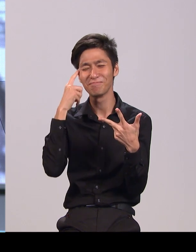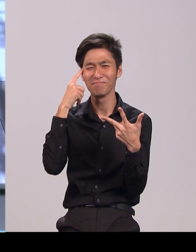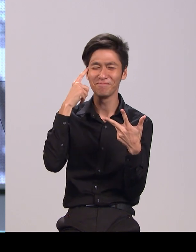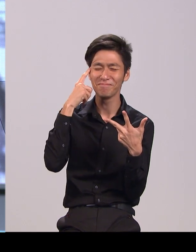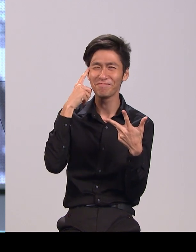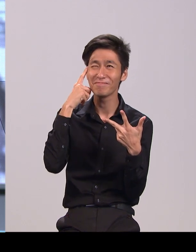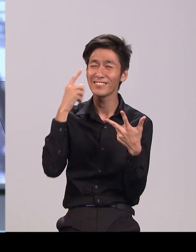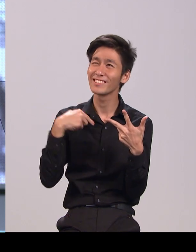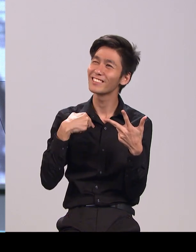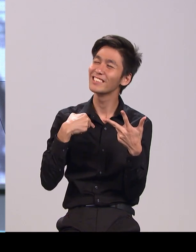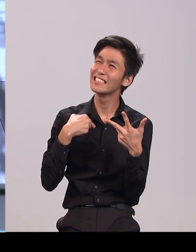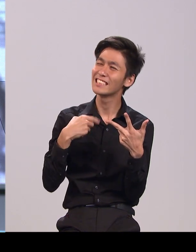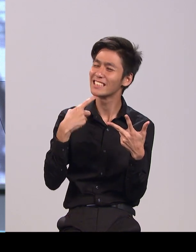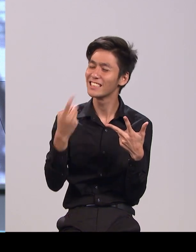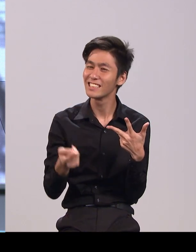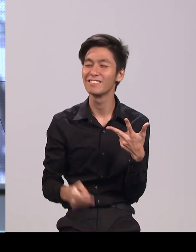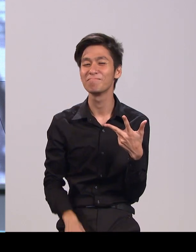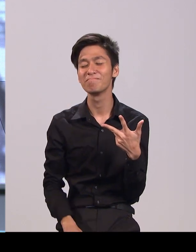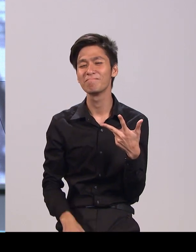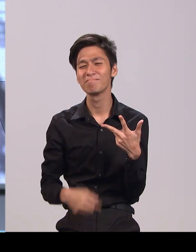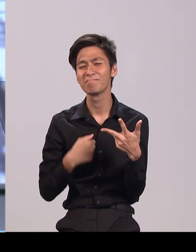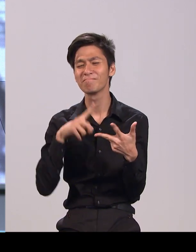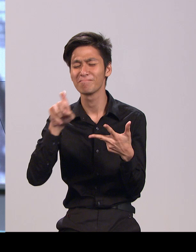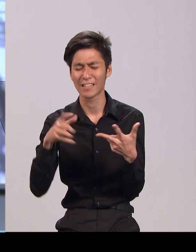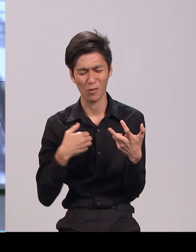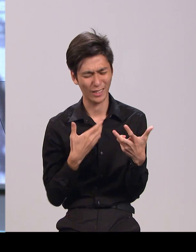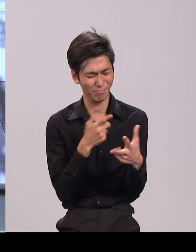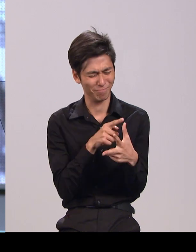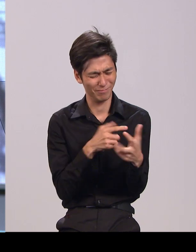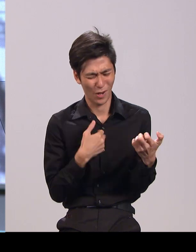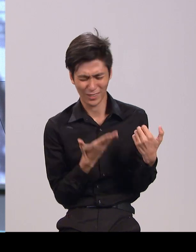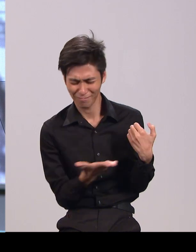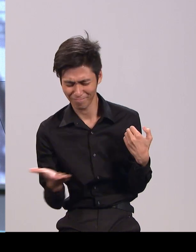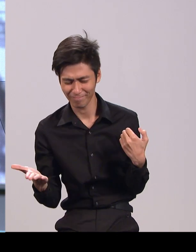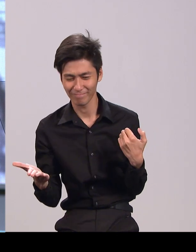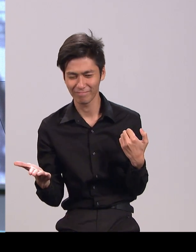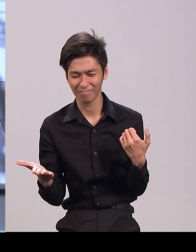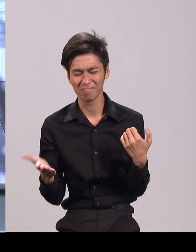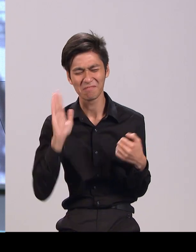I said, if I ask for material things, we will regret it.